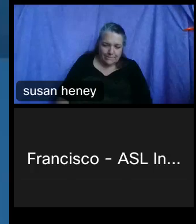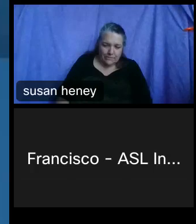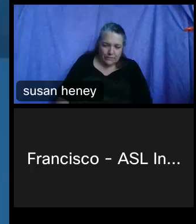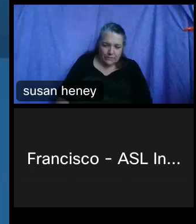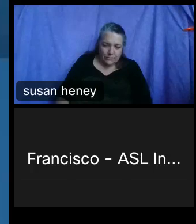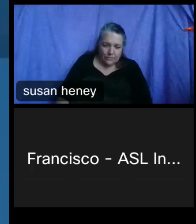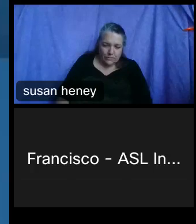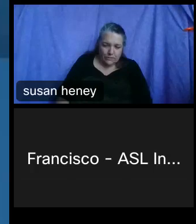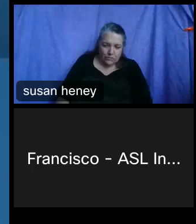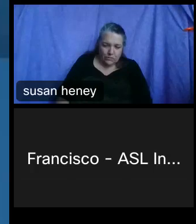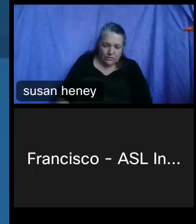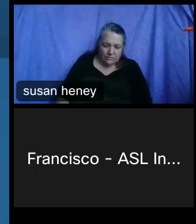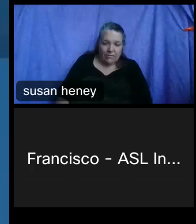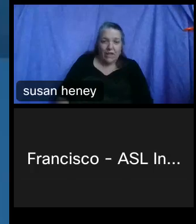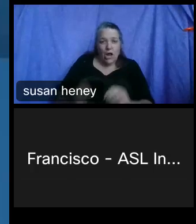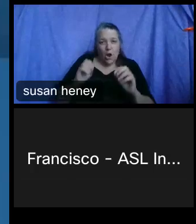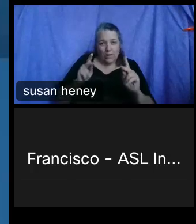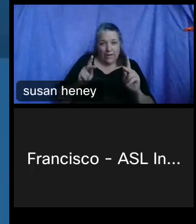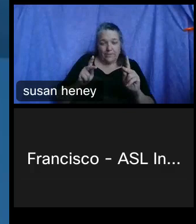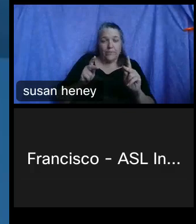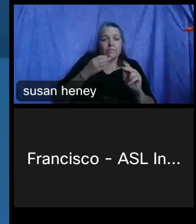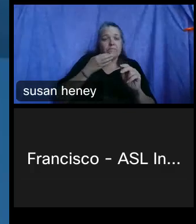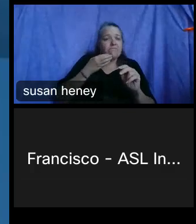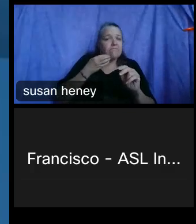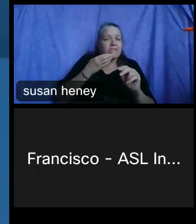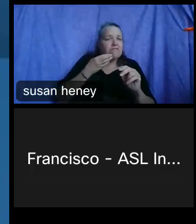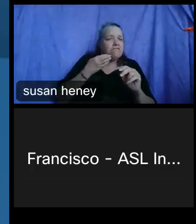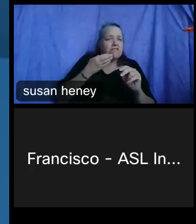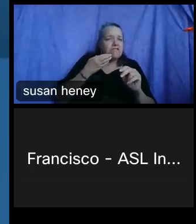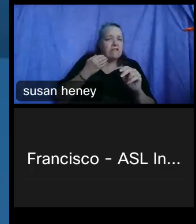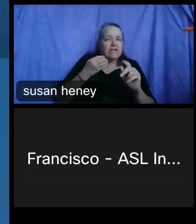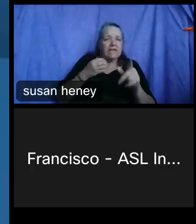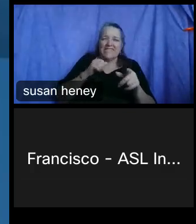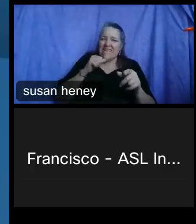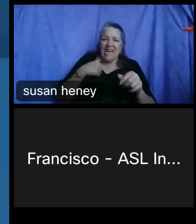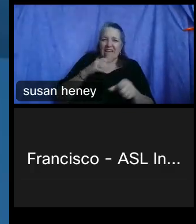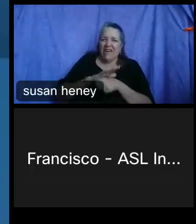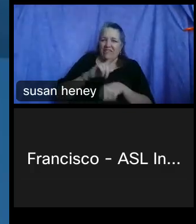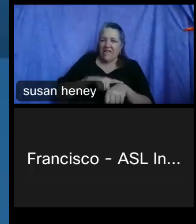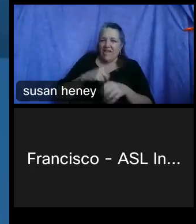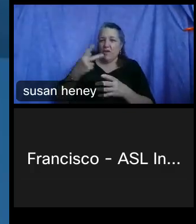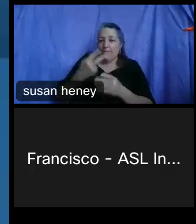All right. So we won't have time to do both exercises, but let's maybe at least do one.